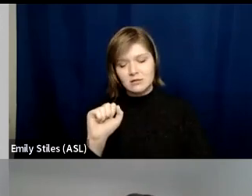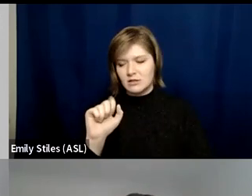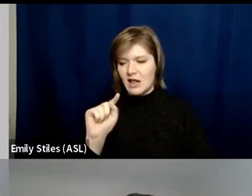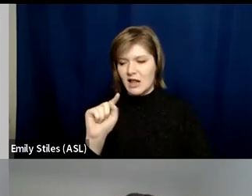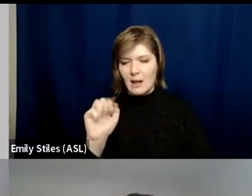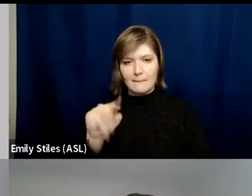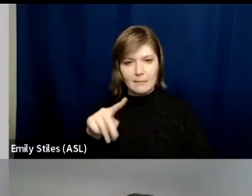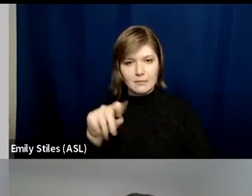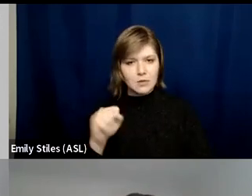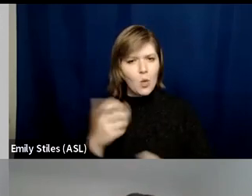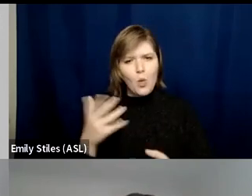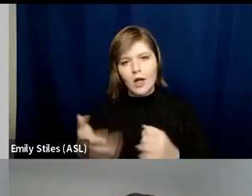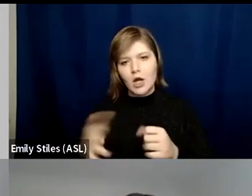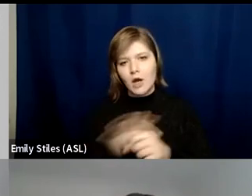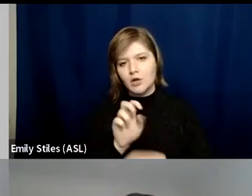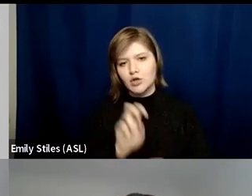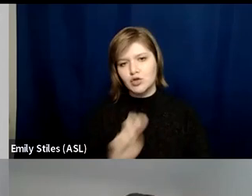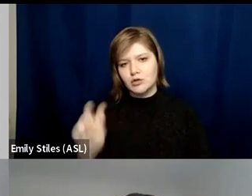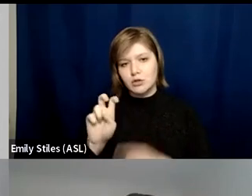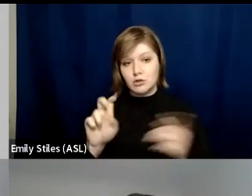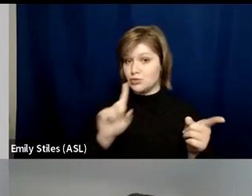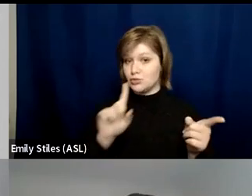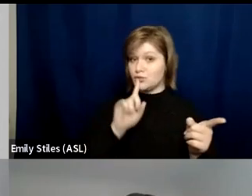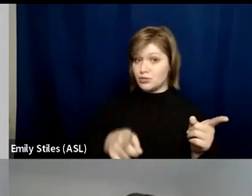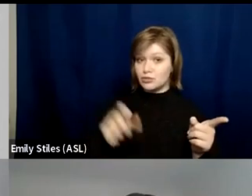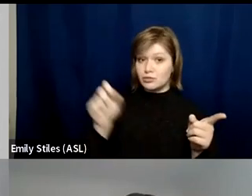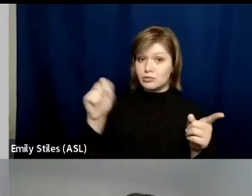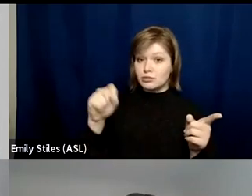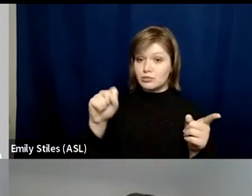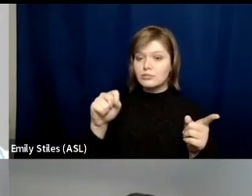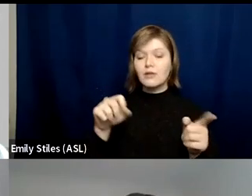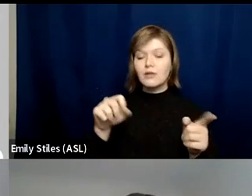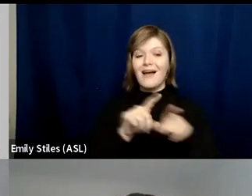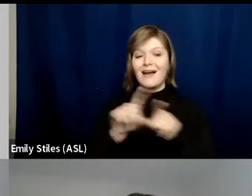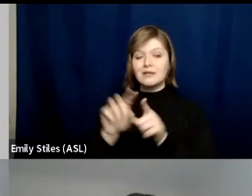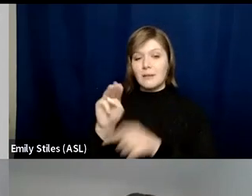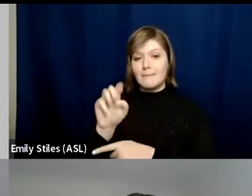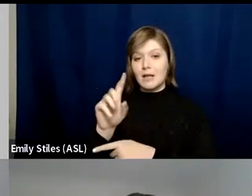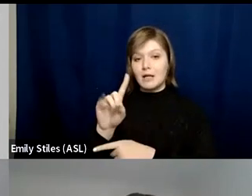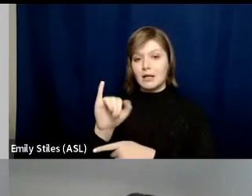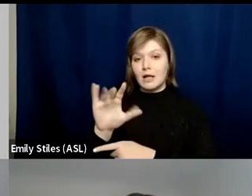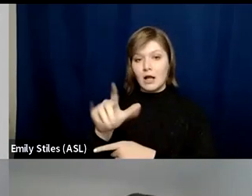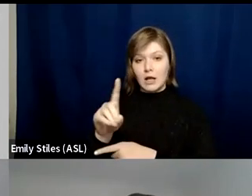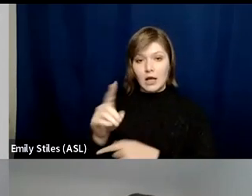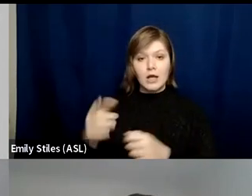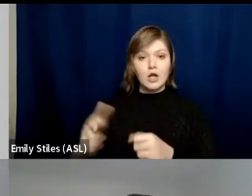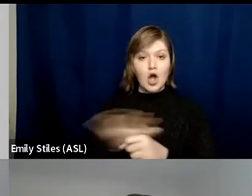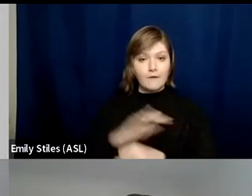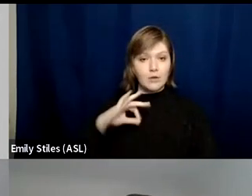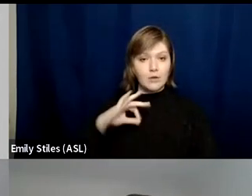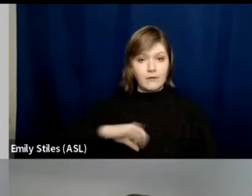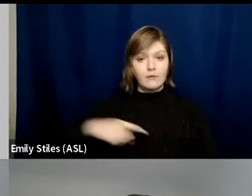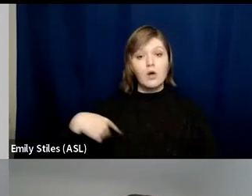WHITNEY JOY So our governors opportunity for supportive housing,